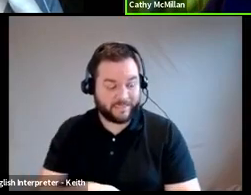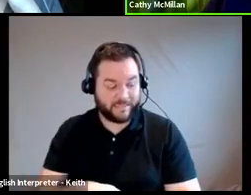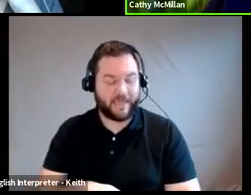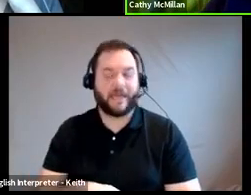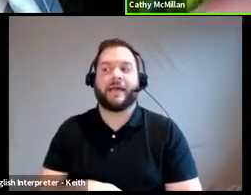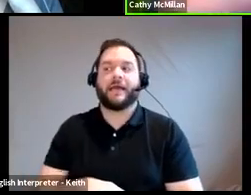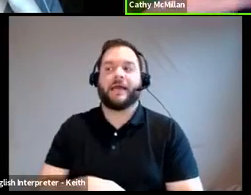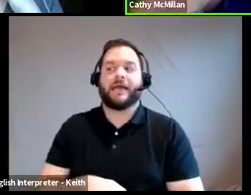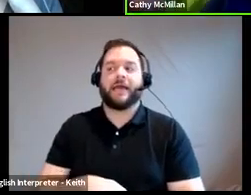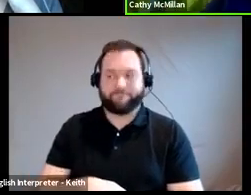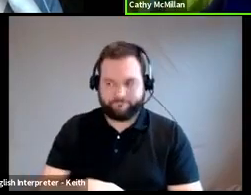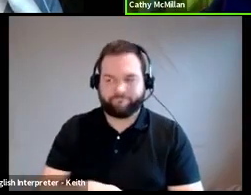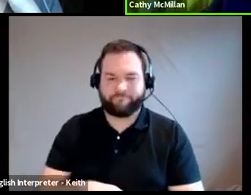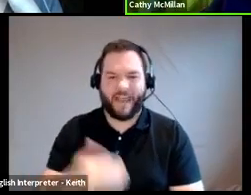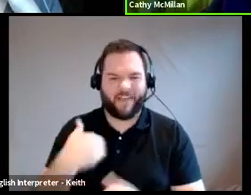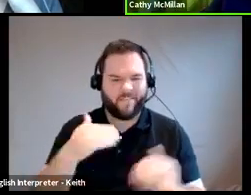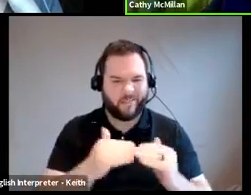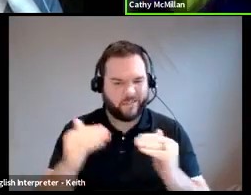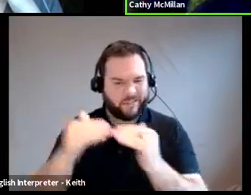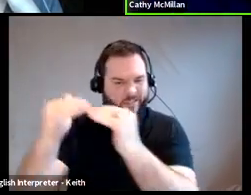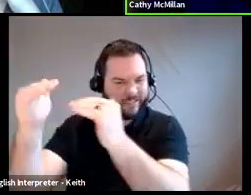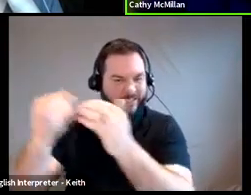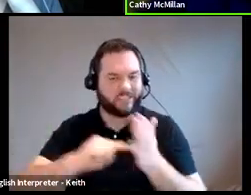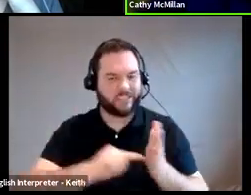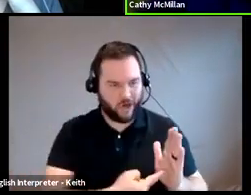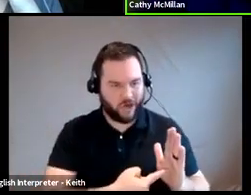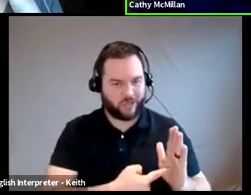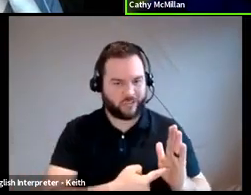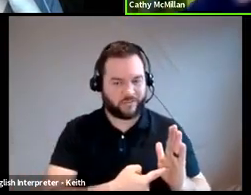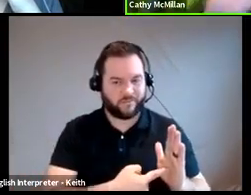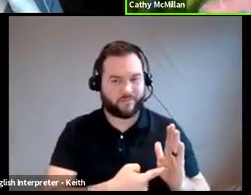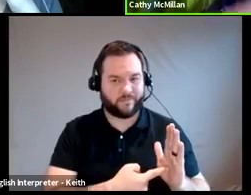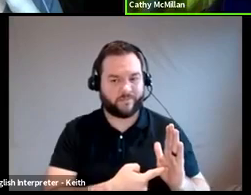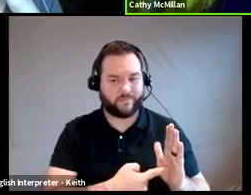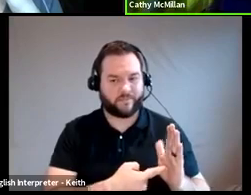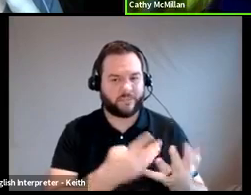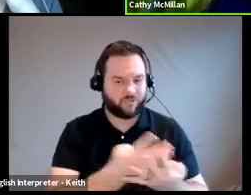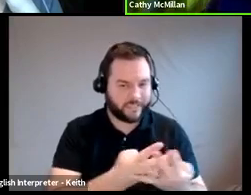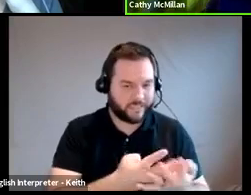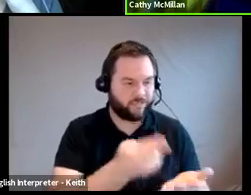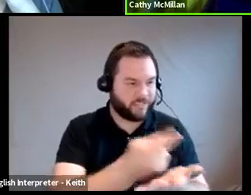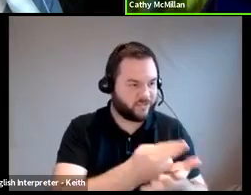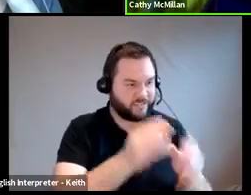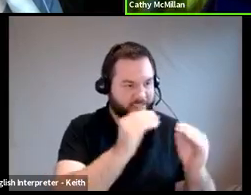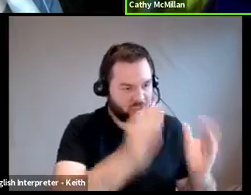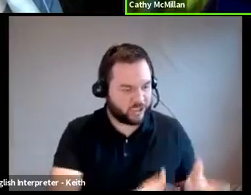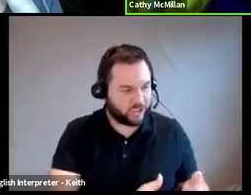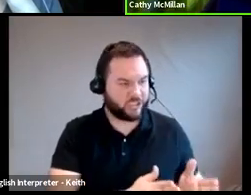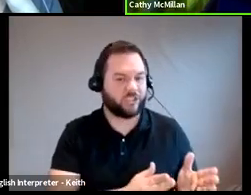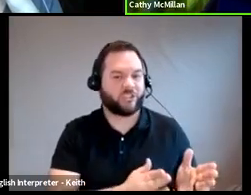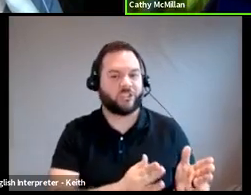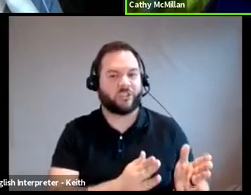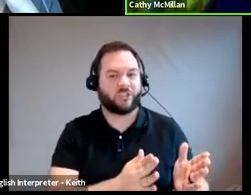Katie that says, so there's there's Katie that says, so there's there's levels and advocacy. , you always start with the you always start with the